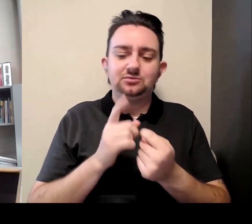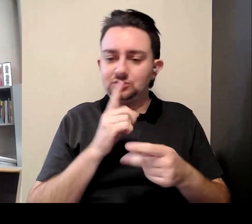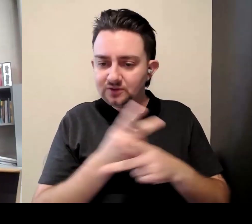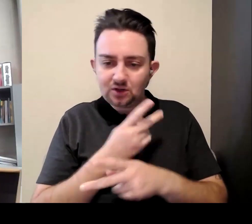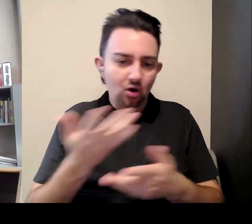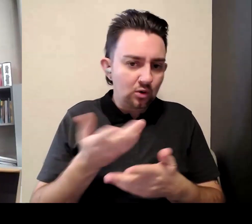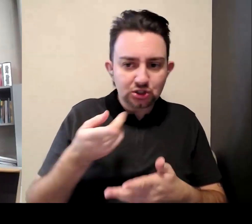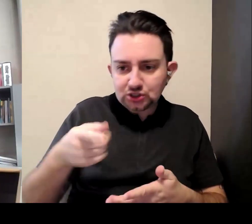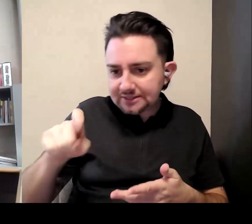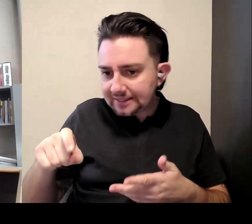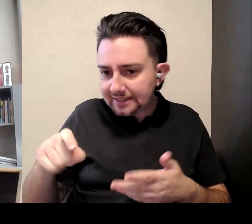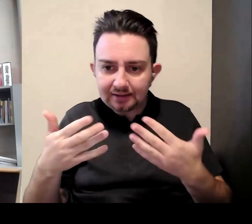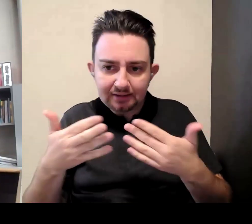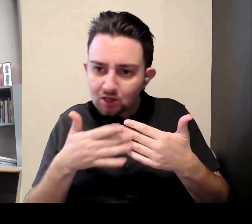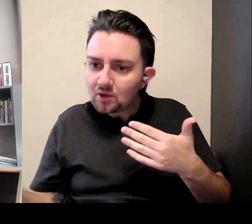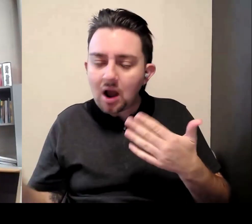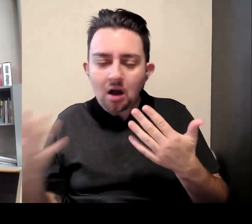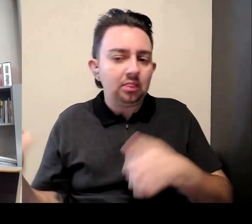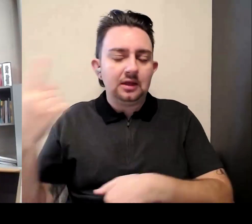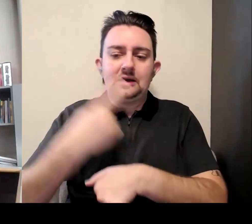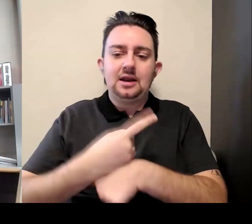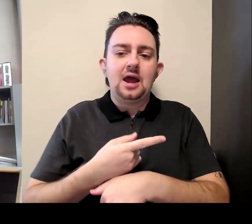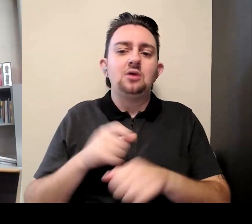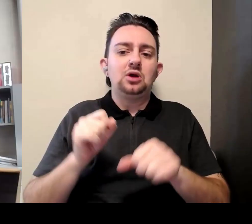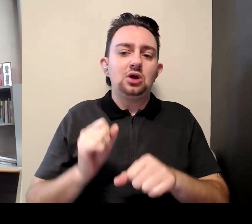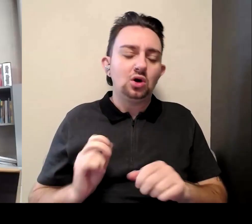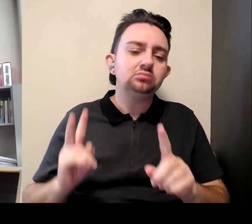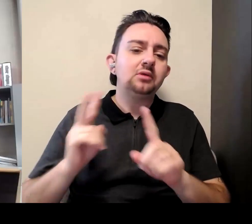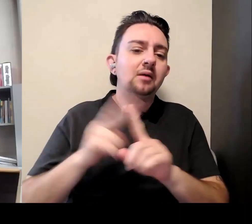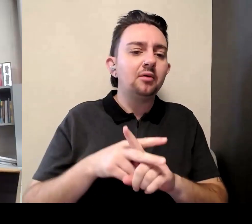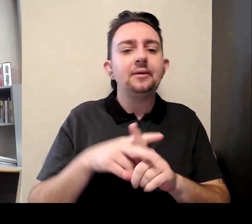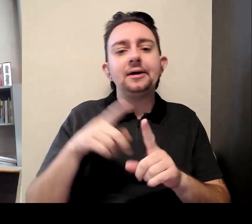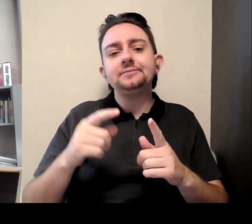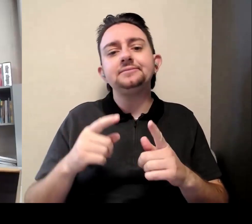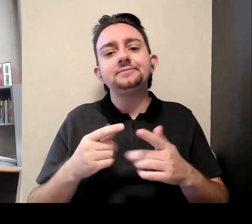And then we could implement interventions and supports and tools throughout her day.